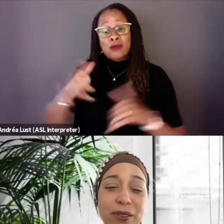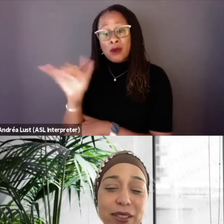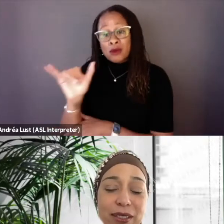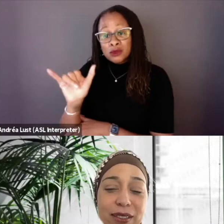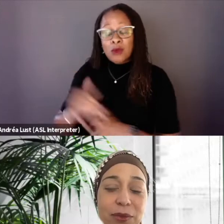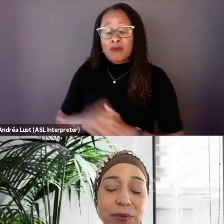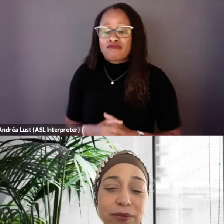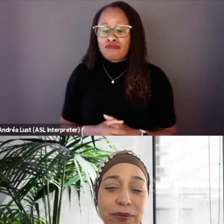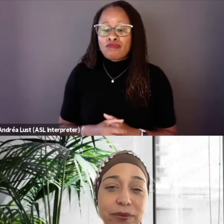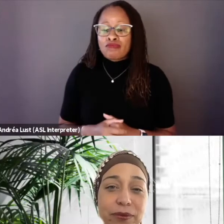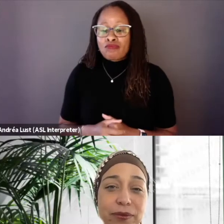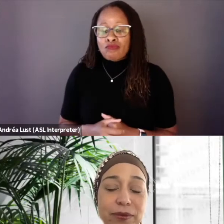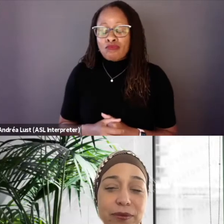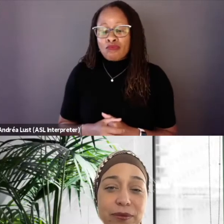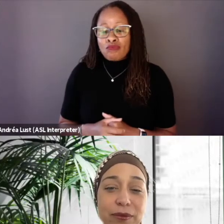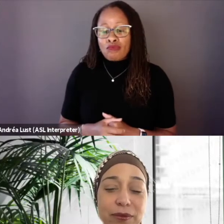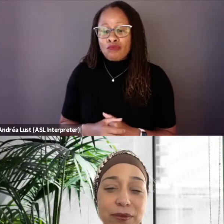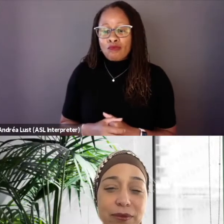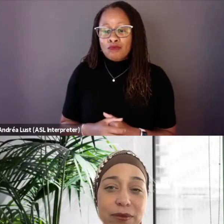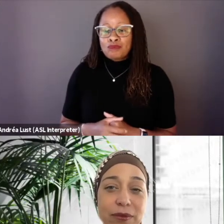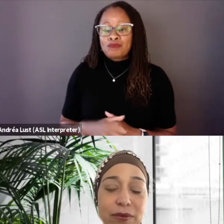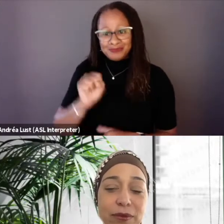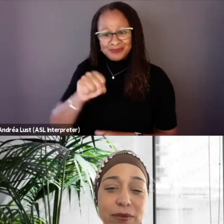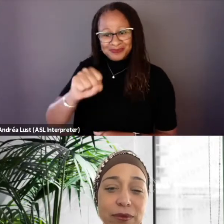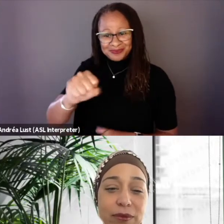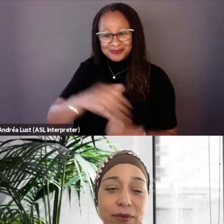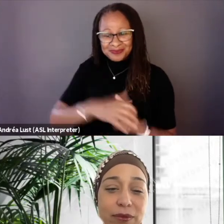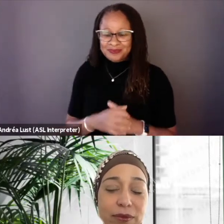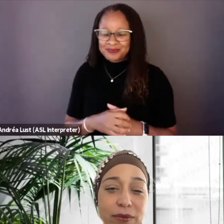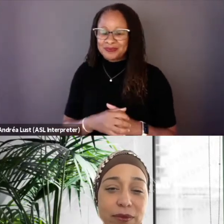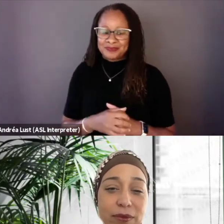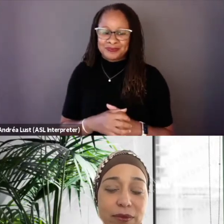But yeah, so that's where it was at the stage